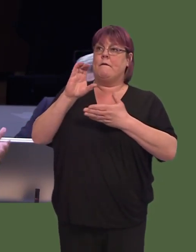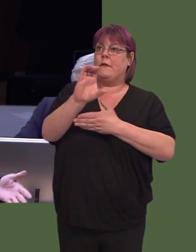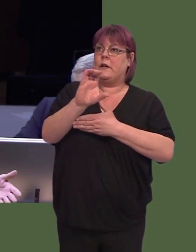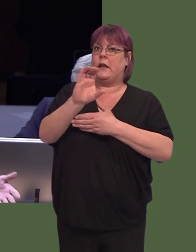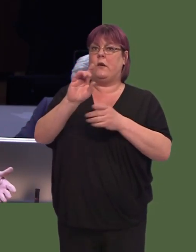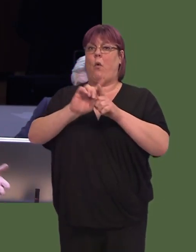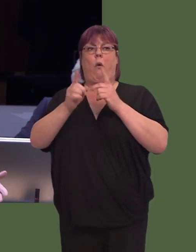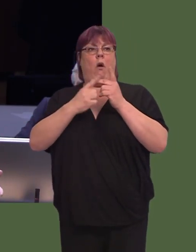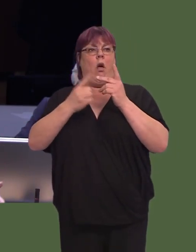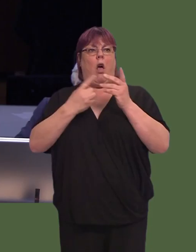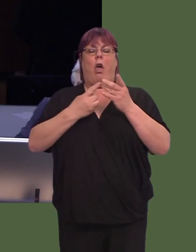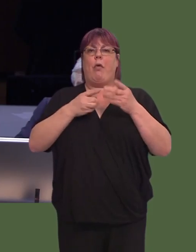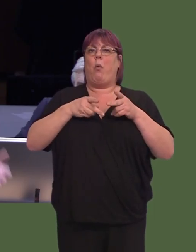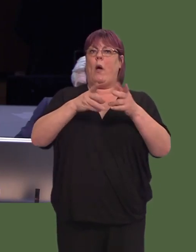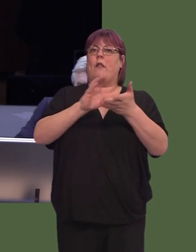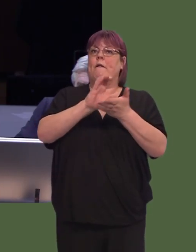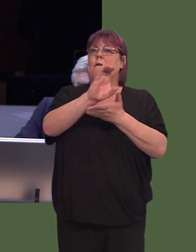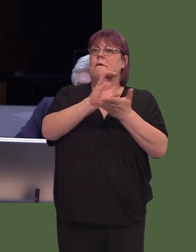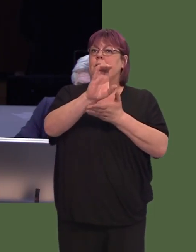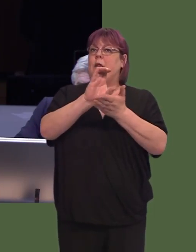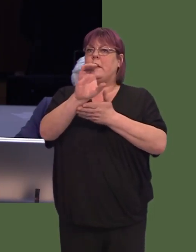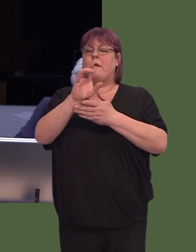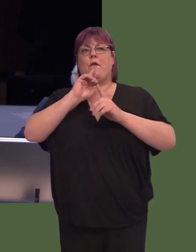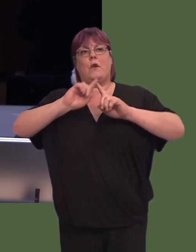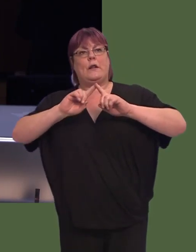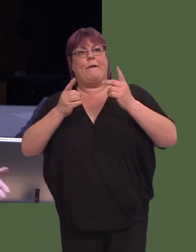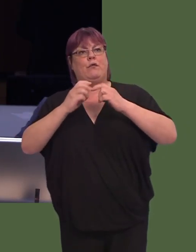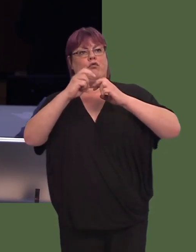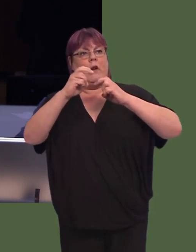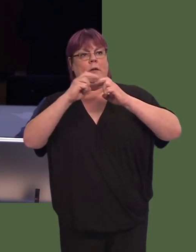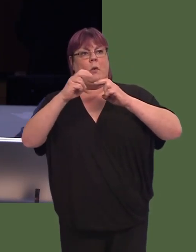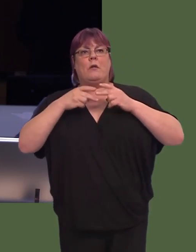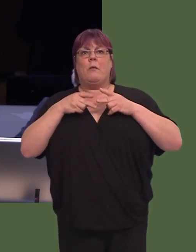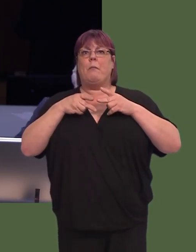in alternative road transport, and alternative transport methods, to a public inquiry.